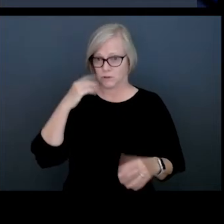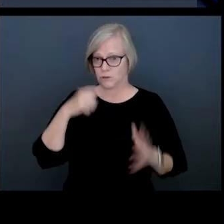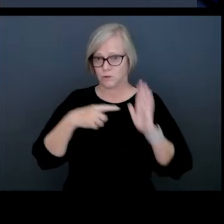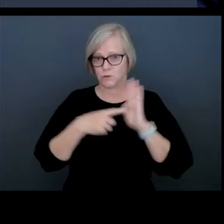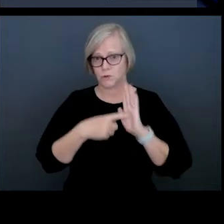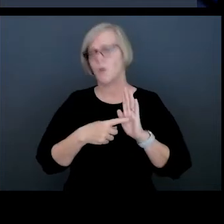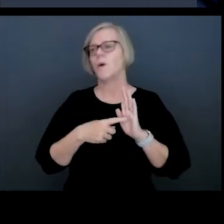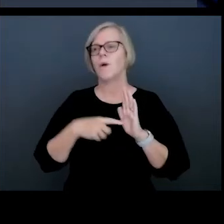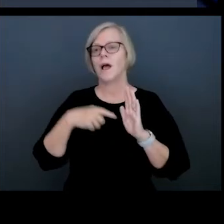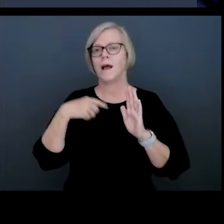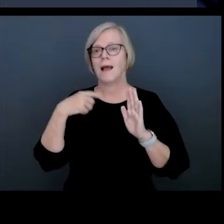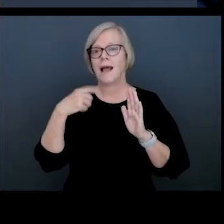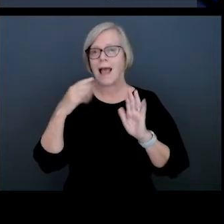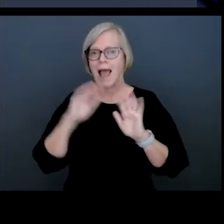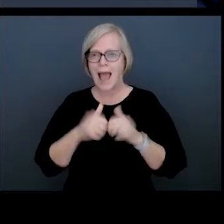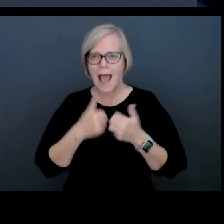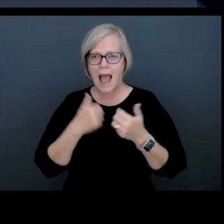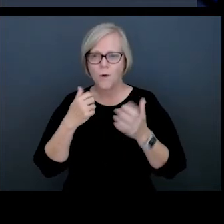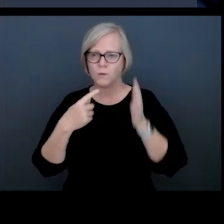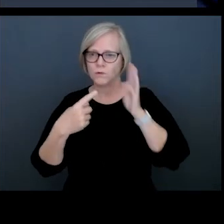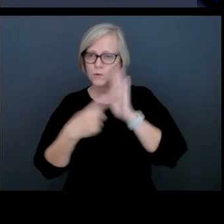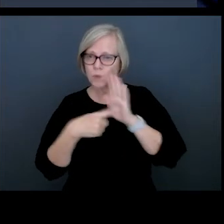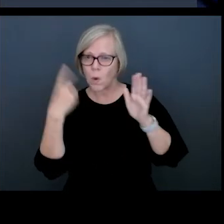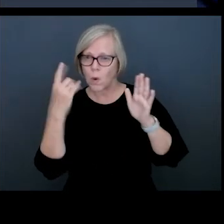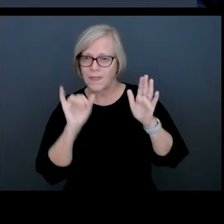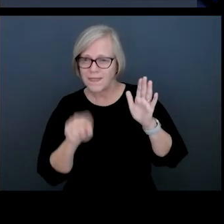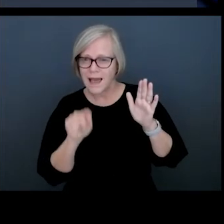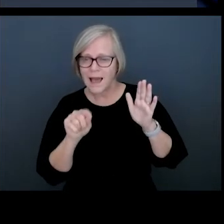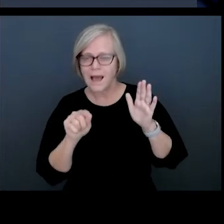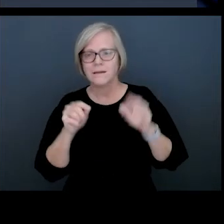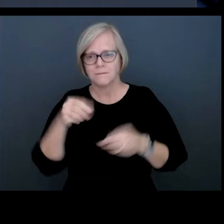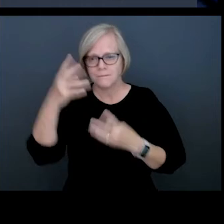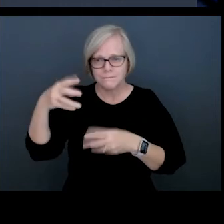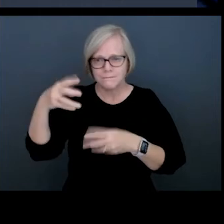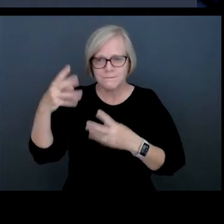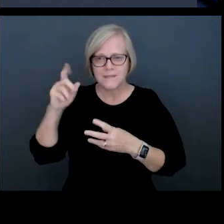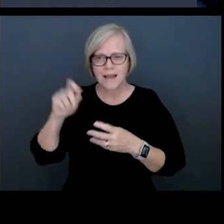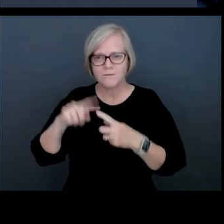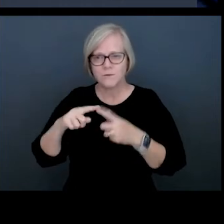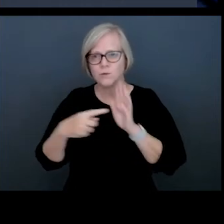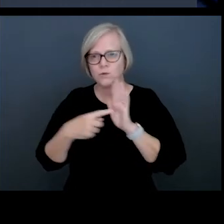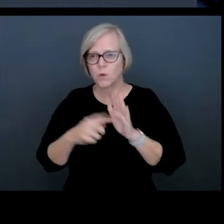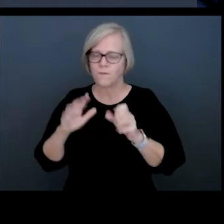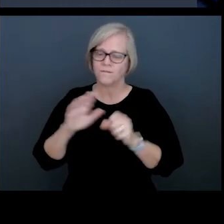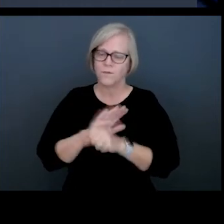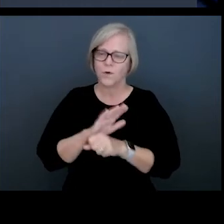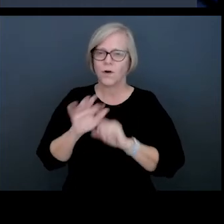we have to get down to the full feature set, not to trim down one.